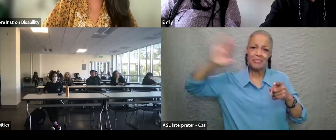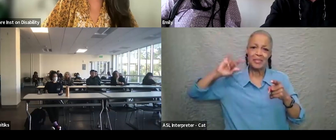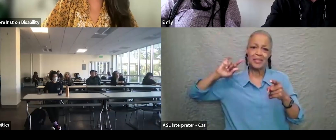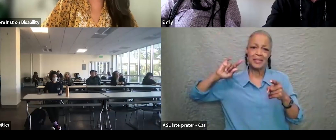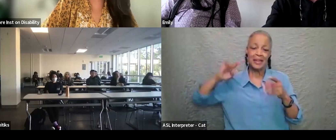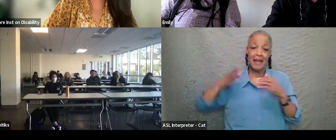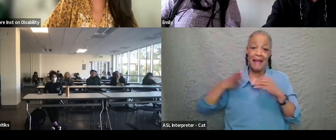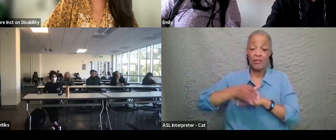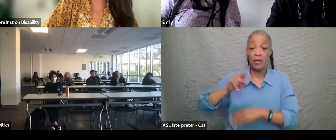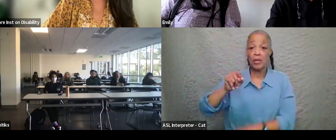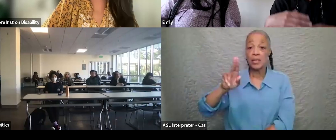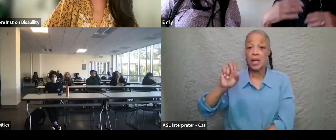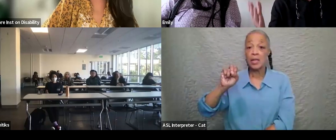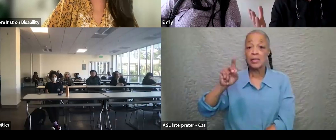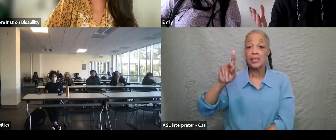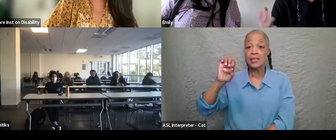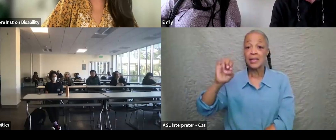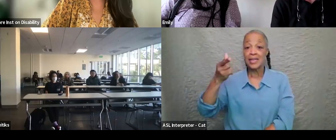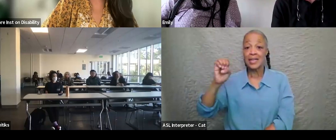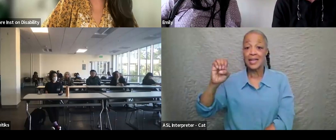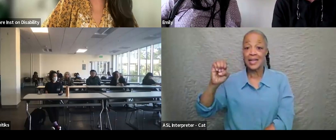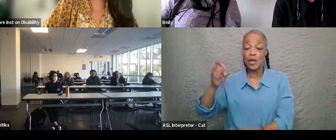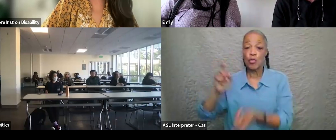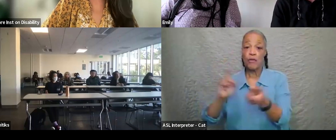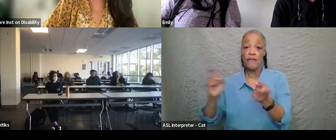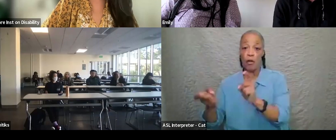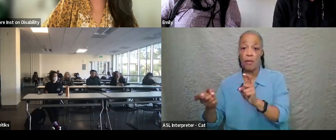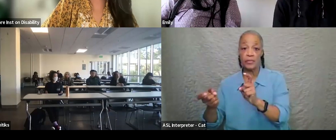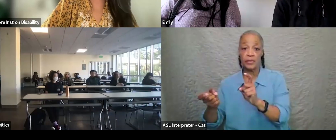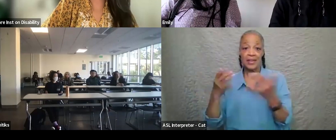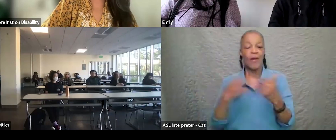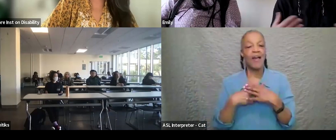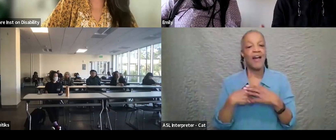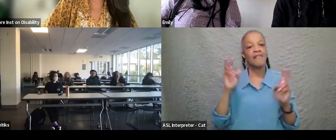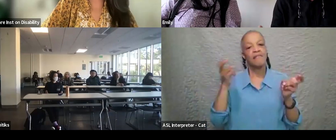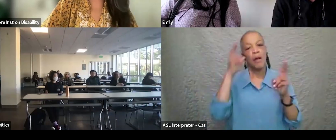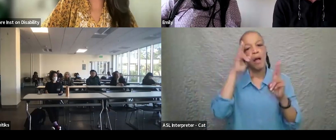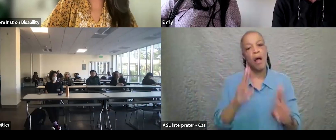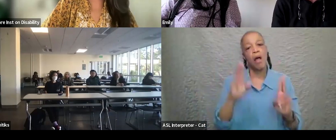And, as a result, we have this sort of honor code which is supposed to govern research.